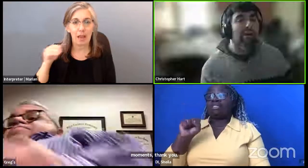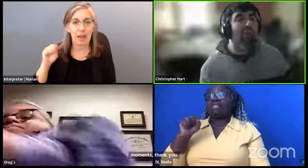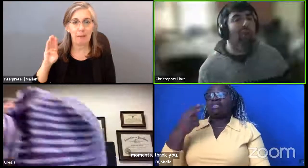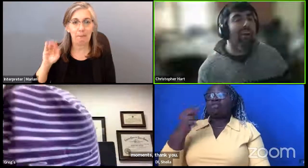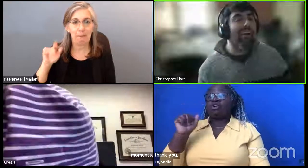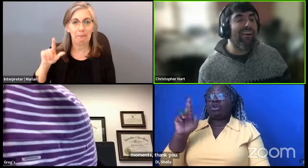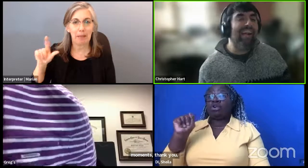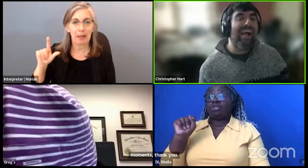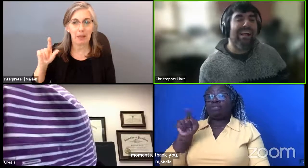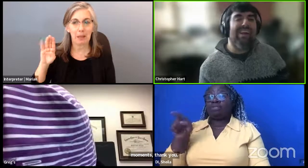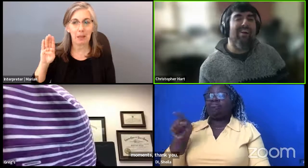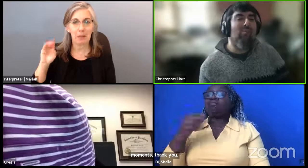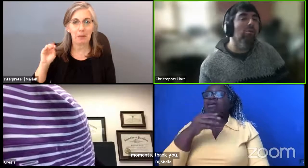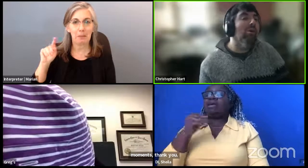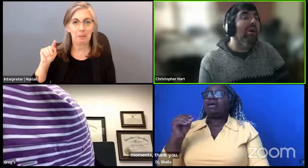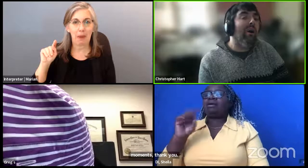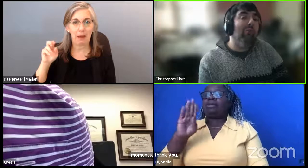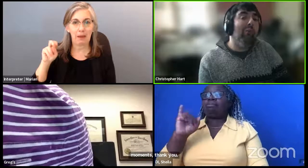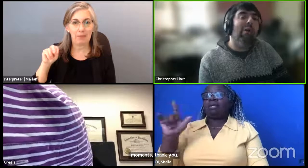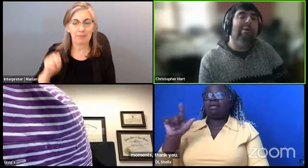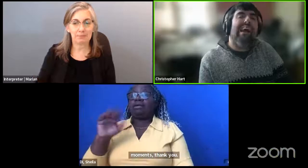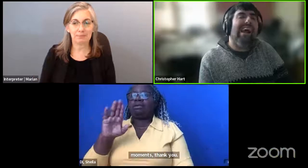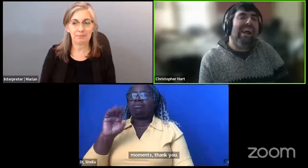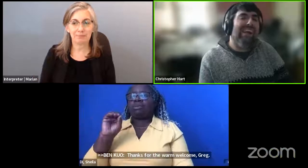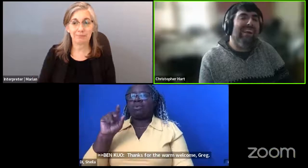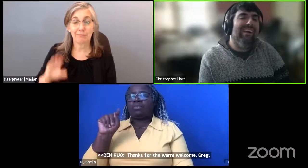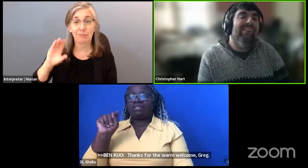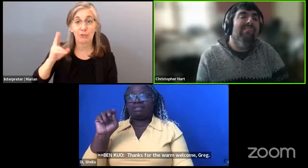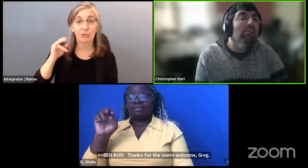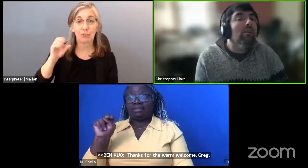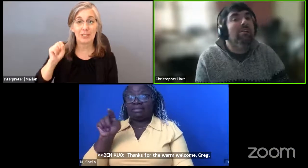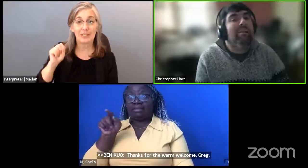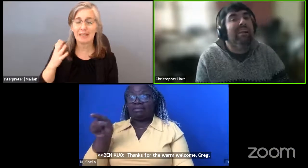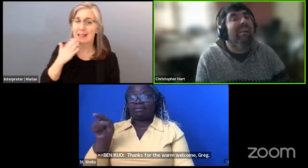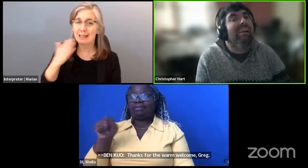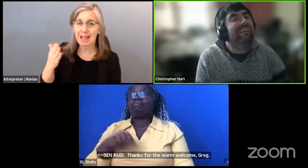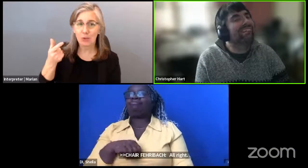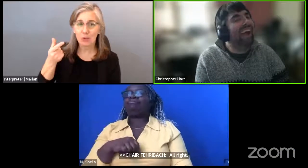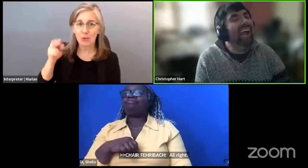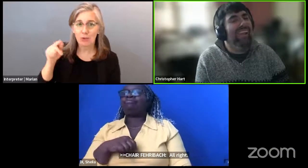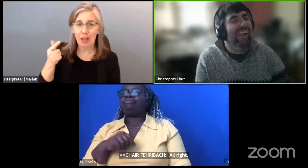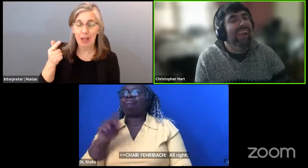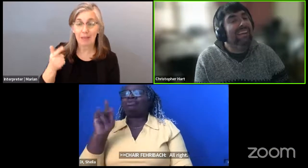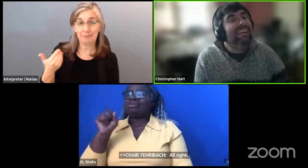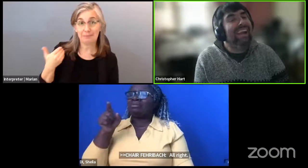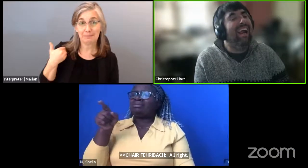Christopher Hart: Great.